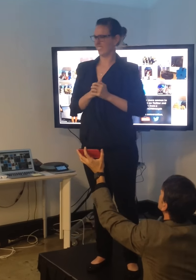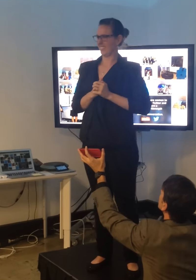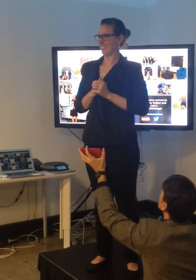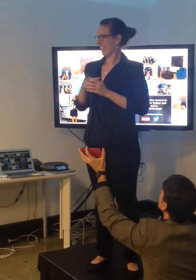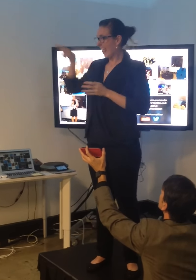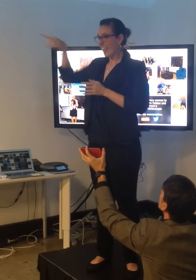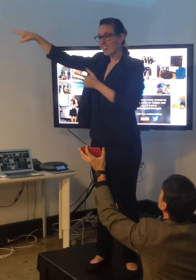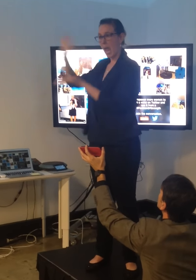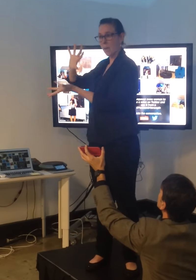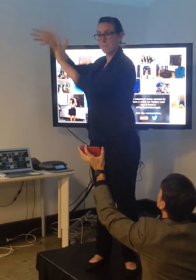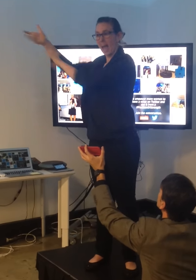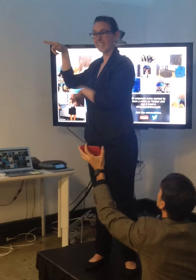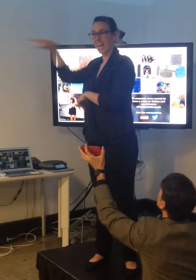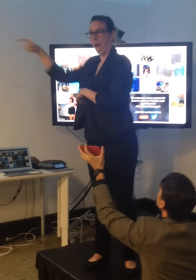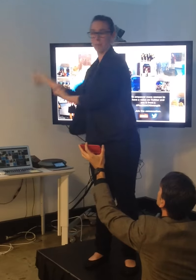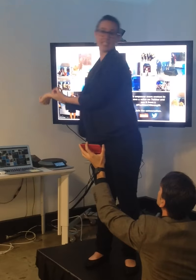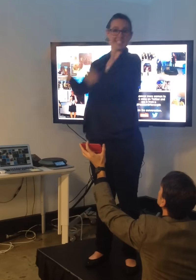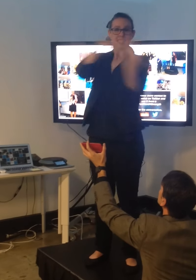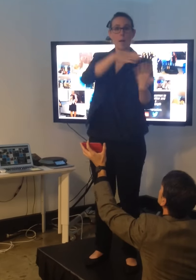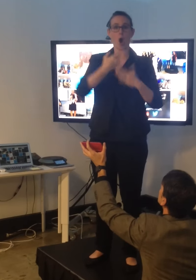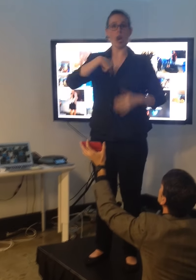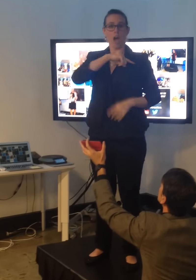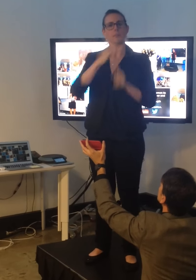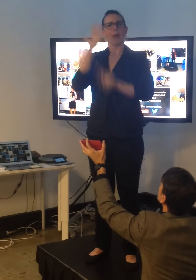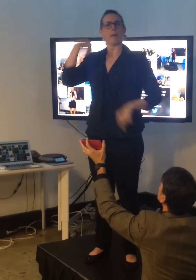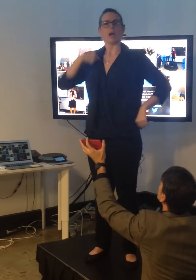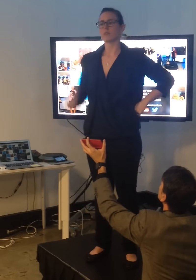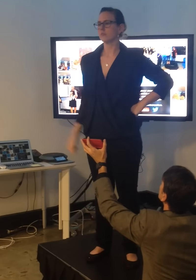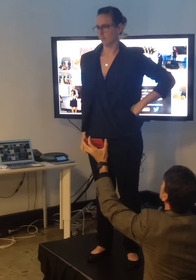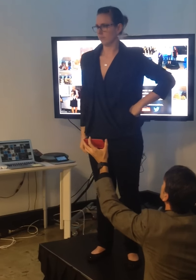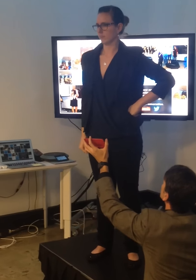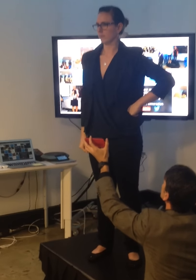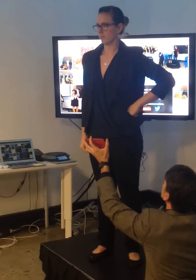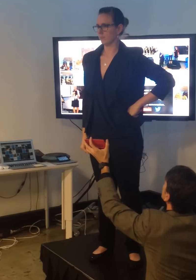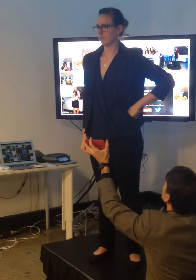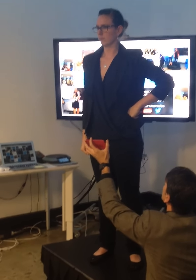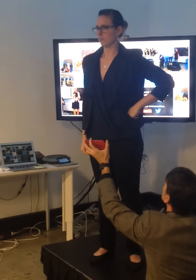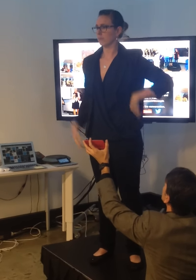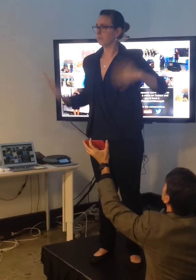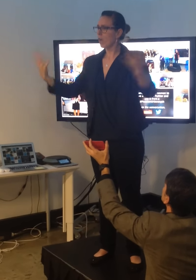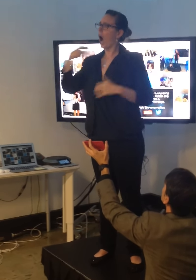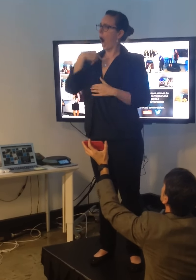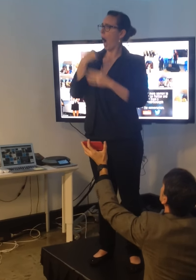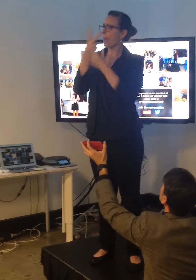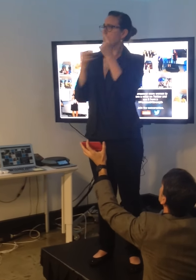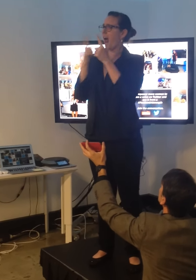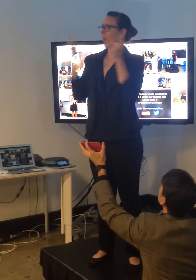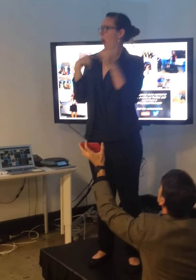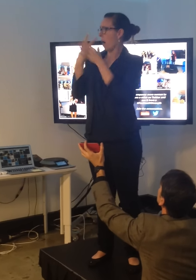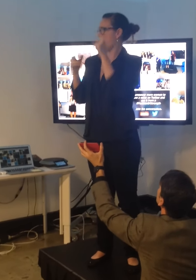"They've got language delay and cognitive delay." But they're the people that messed us up in the first place, because they didn't let us have access to language and sign language.